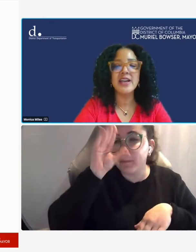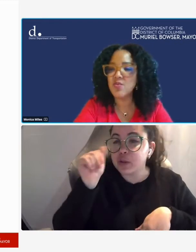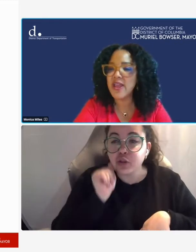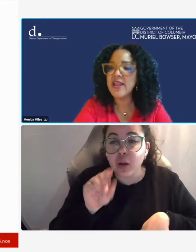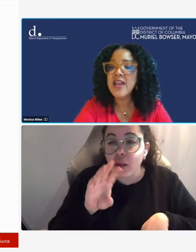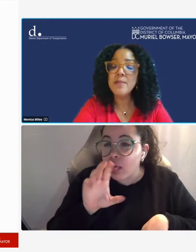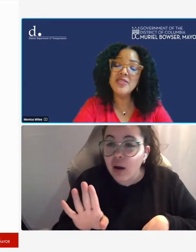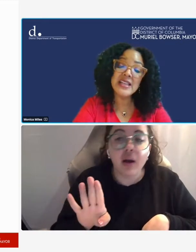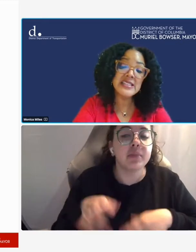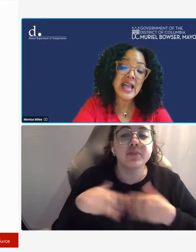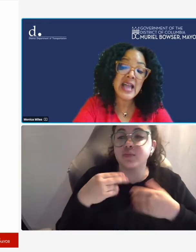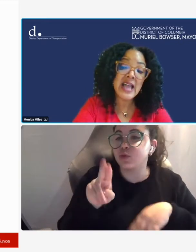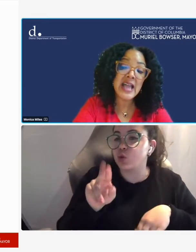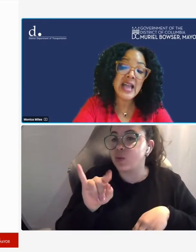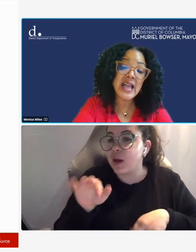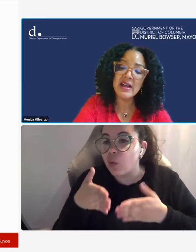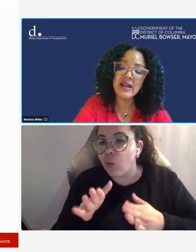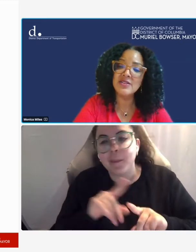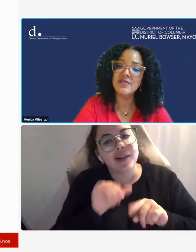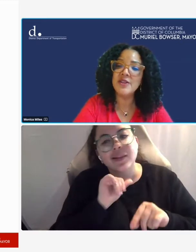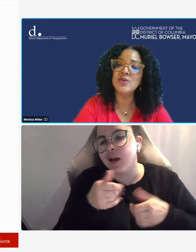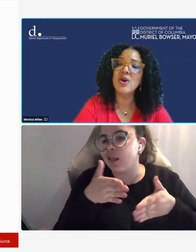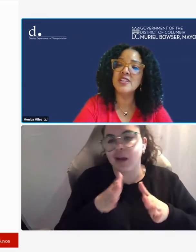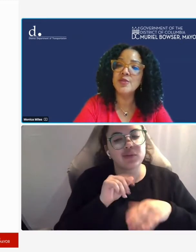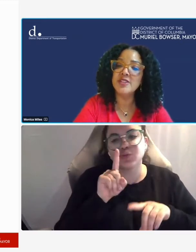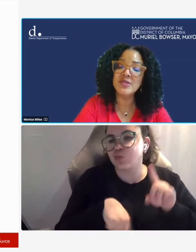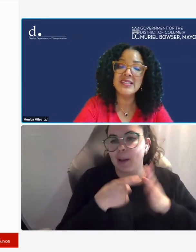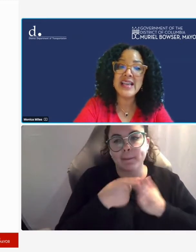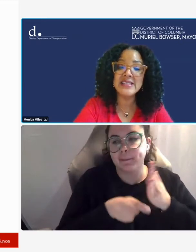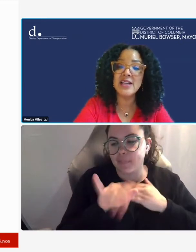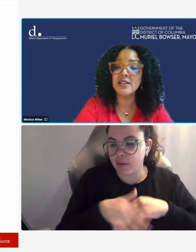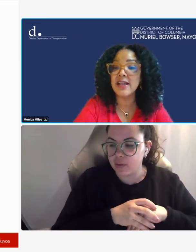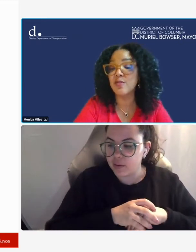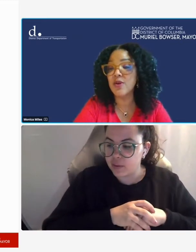way but that's not allowable under the federal cost principle so that's an unallowable cost